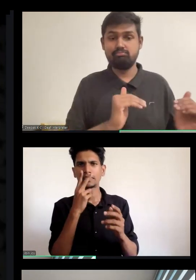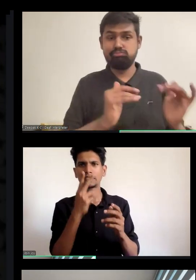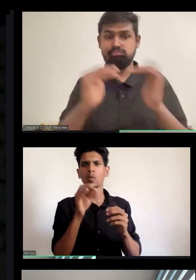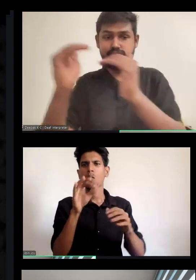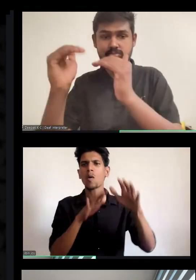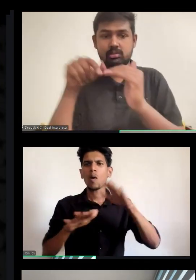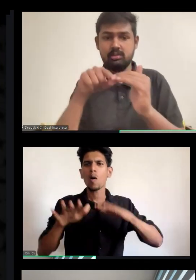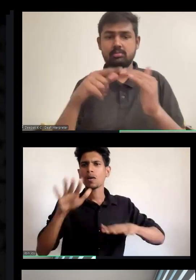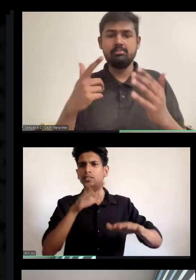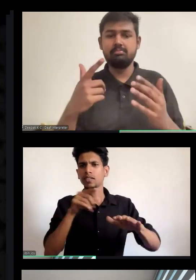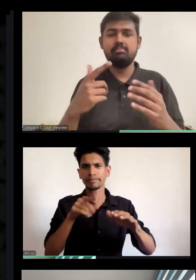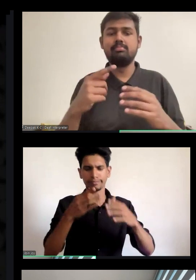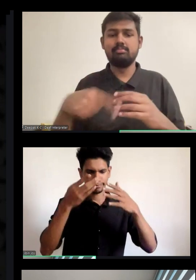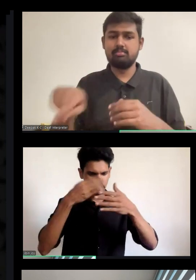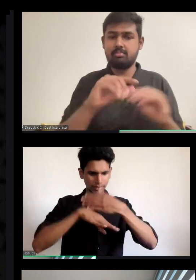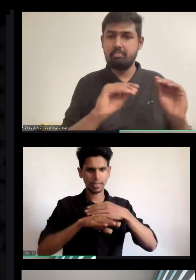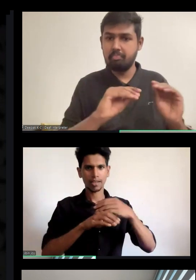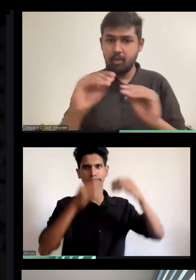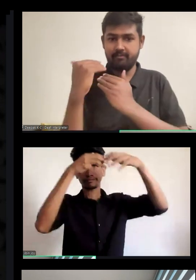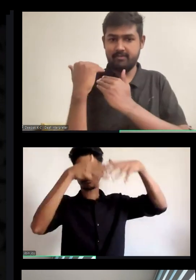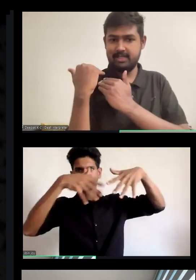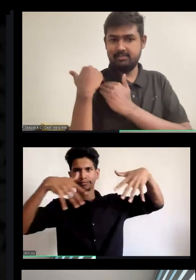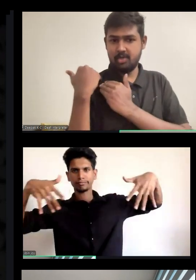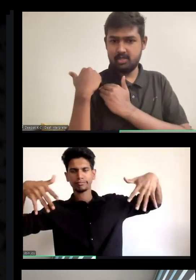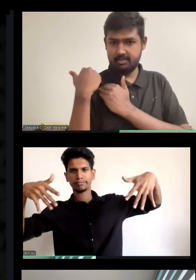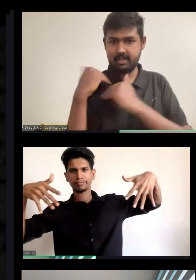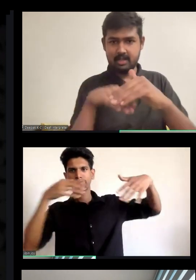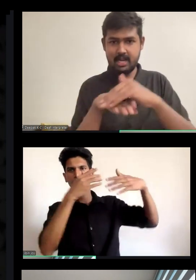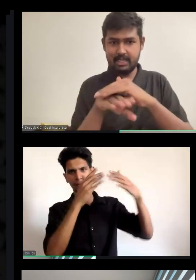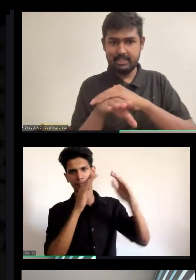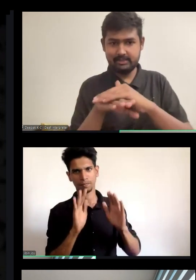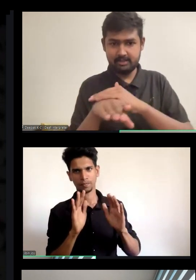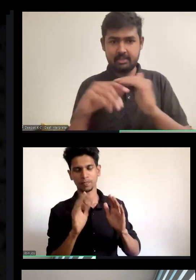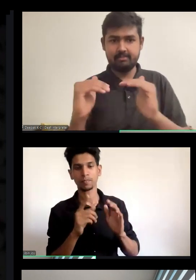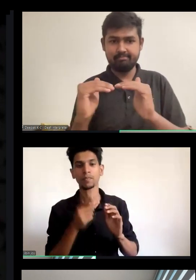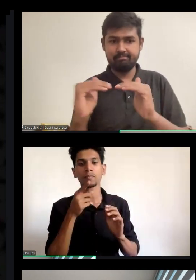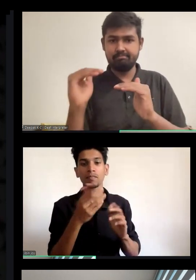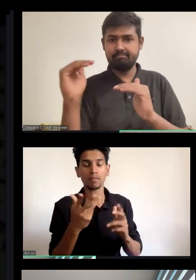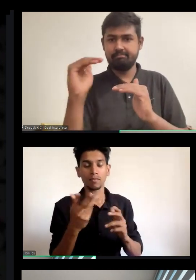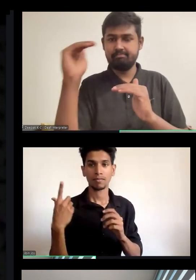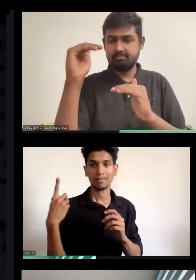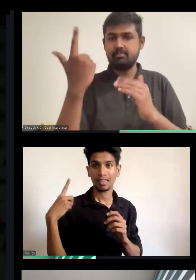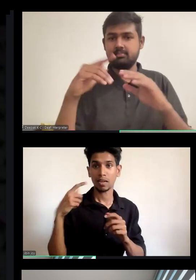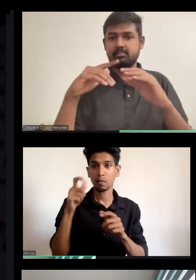It speaks to the need for leaders to take ownership for accessibility.